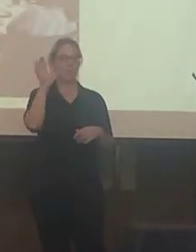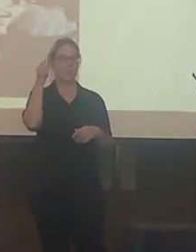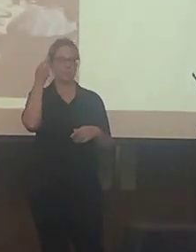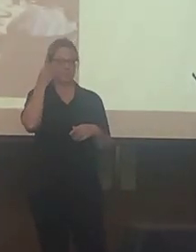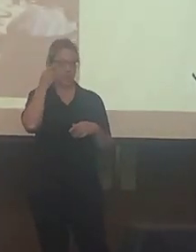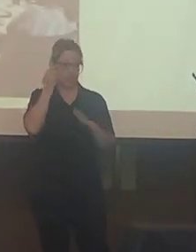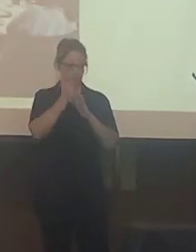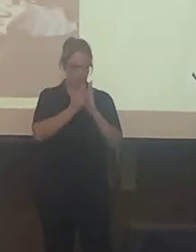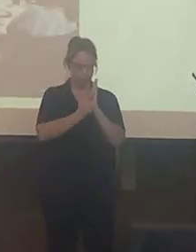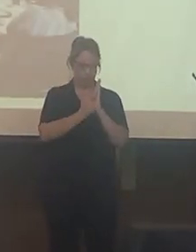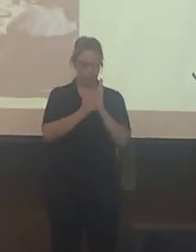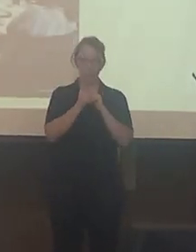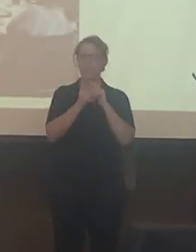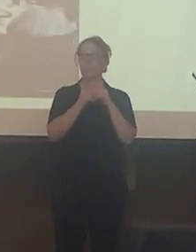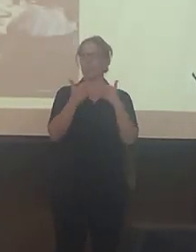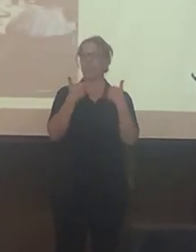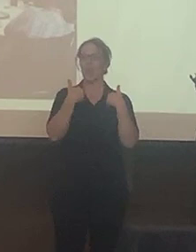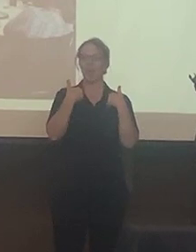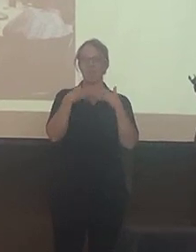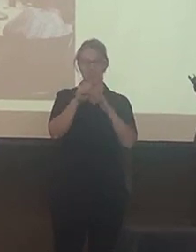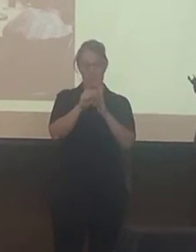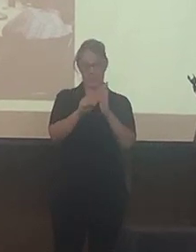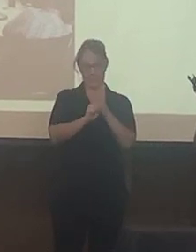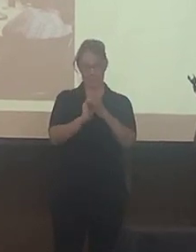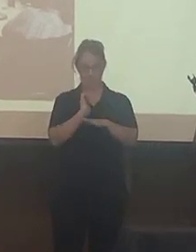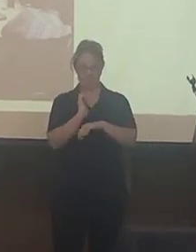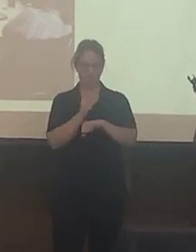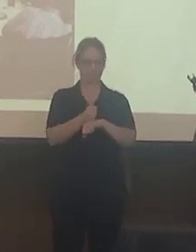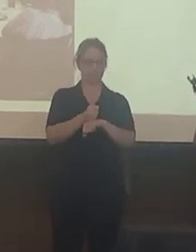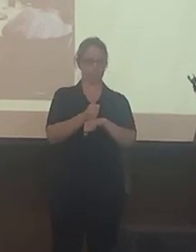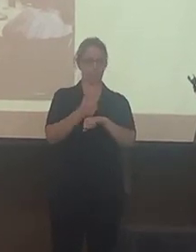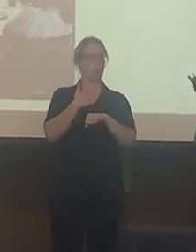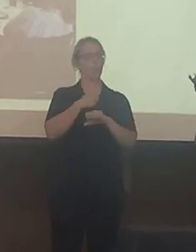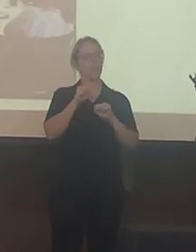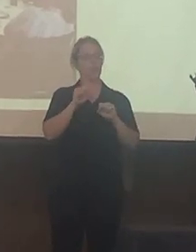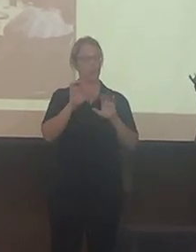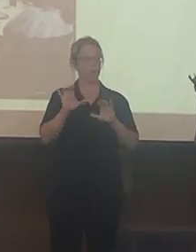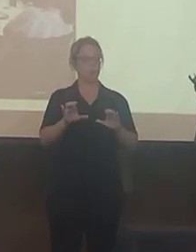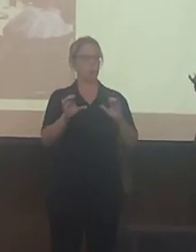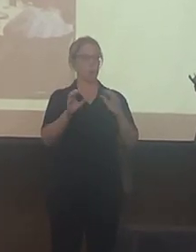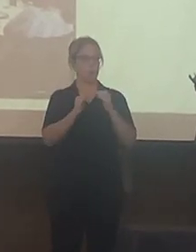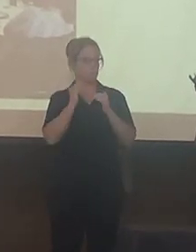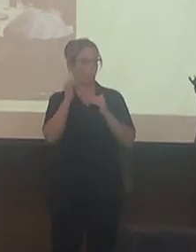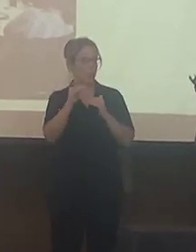and then we have what the state establishes we can do more than what the federal law says we